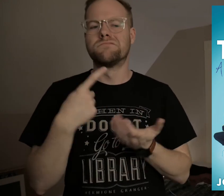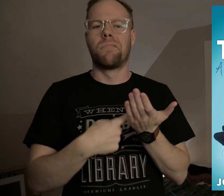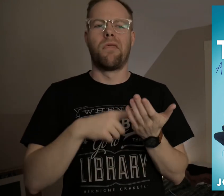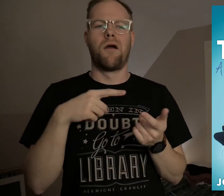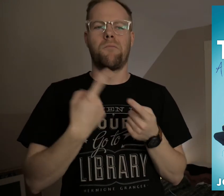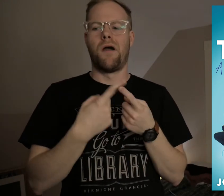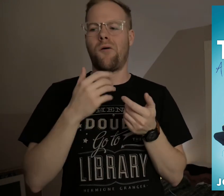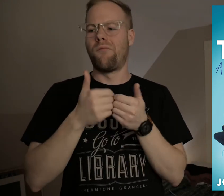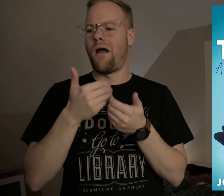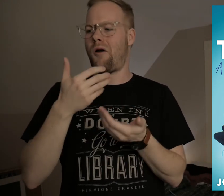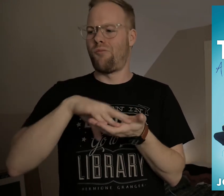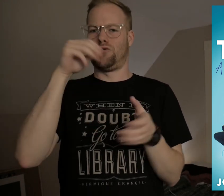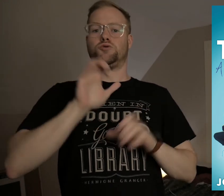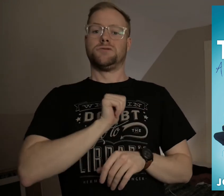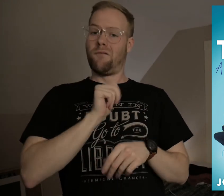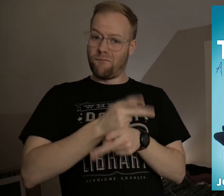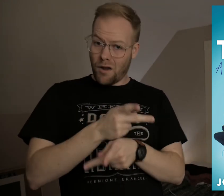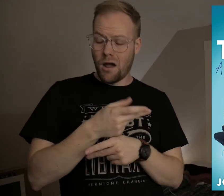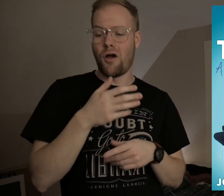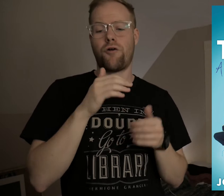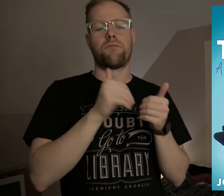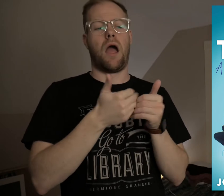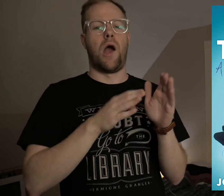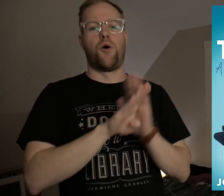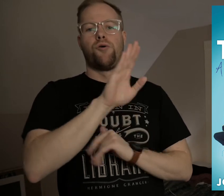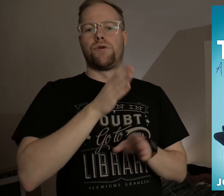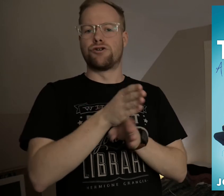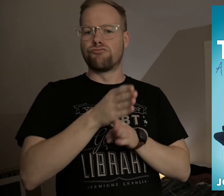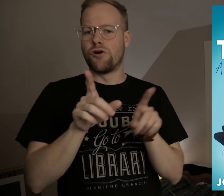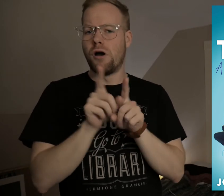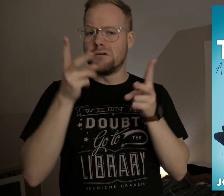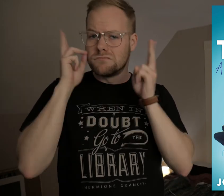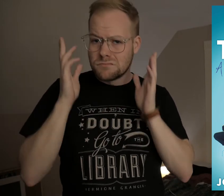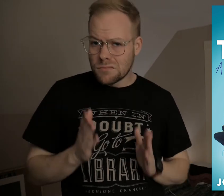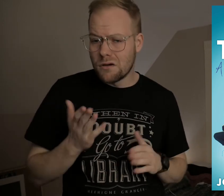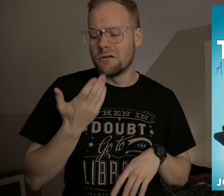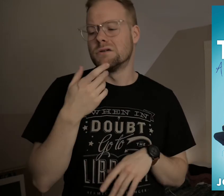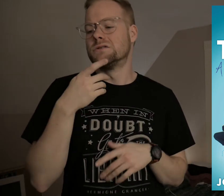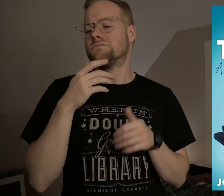they talk about how he learned to do self-care, how she developed their career as a hairstylist,